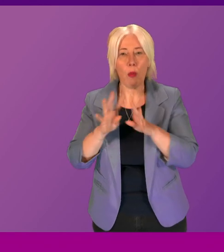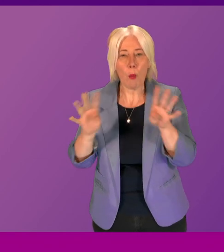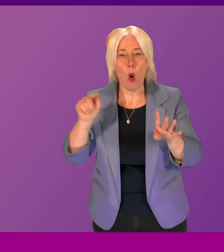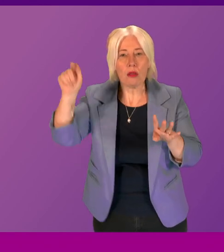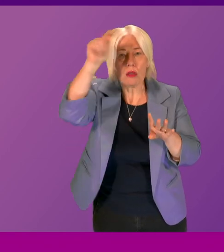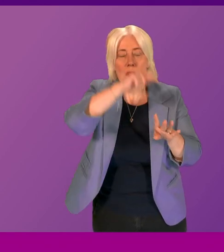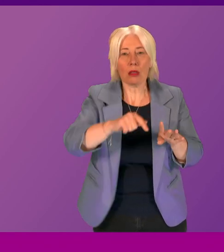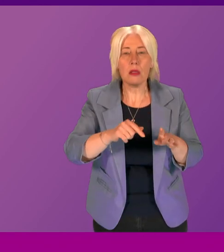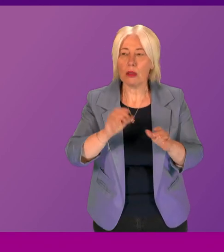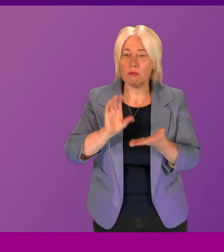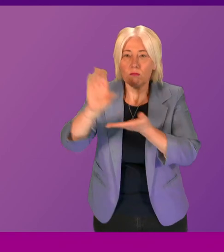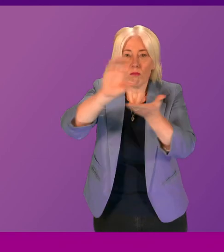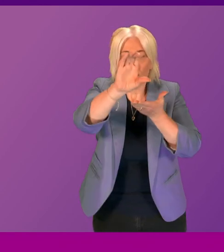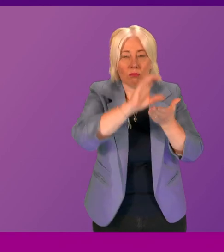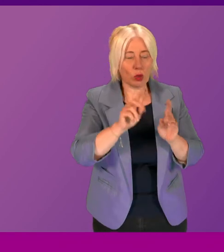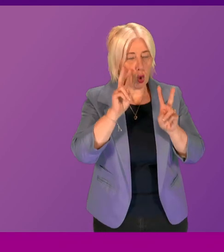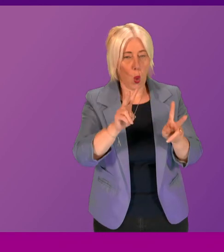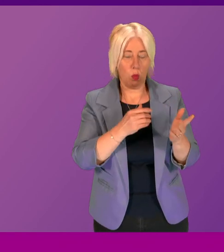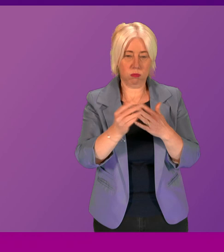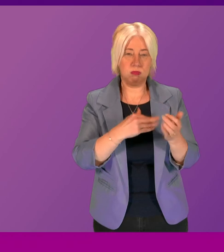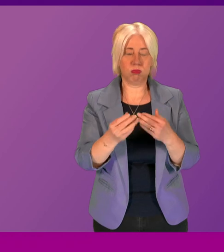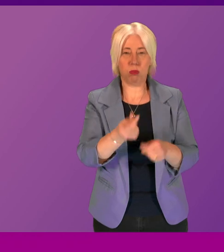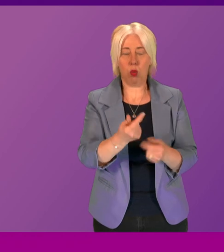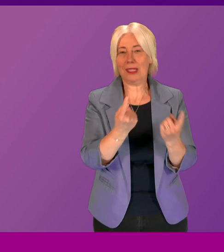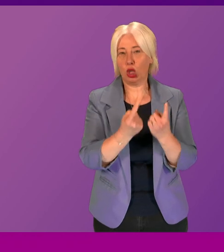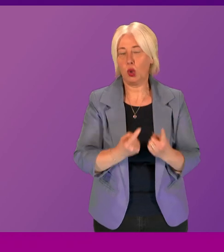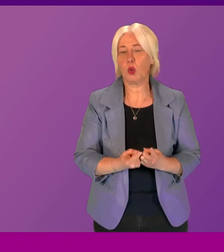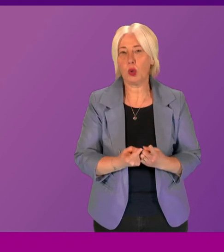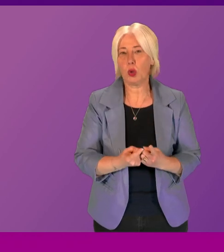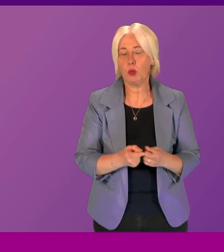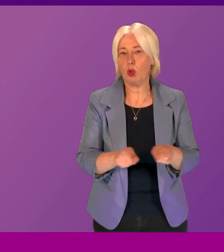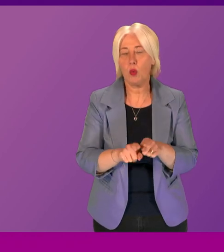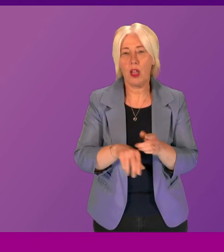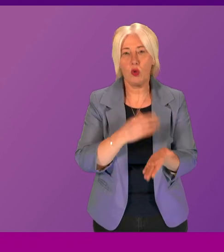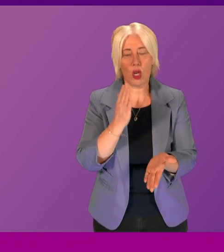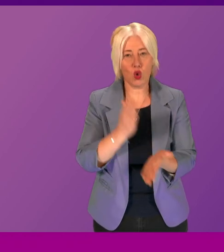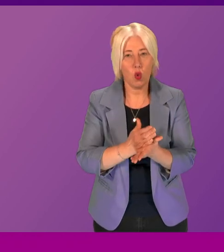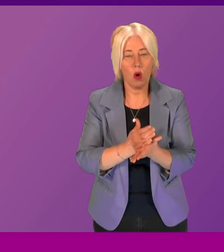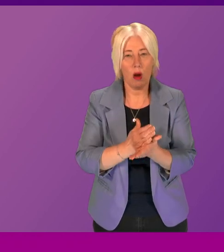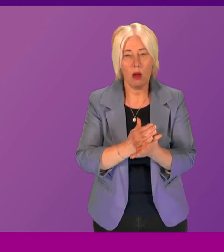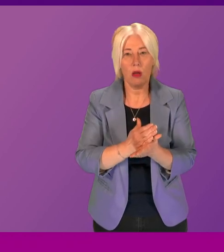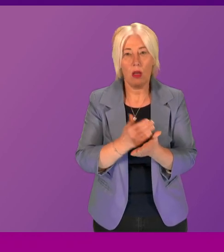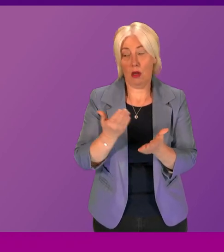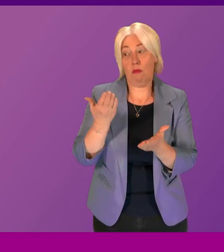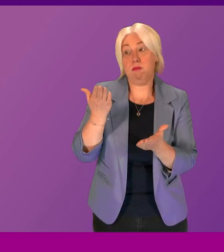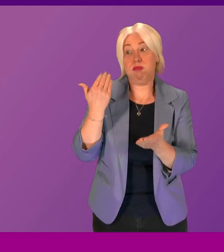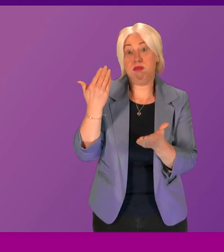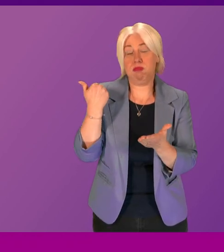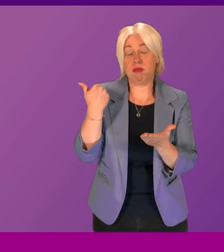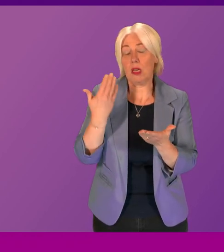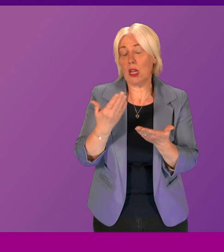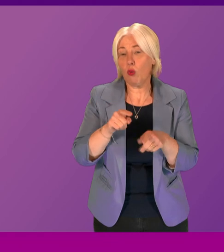to tackling some of these issues and why we have continued over the past few years to